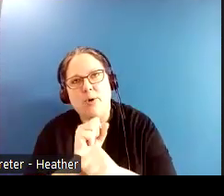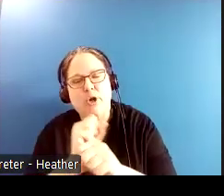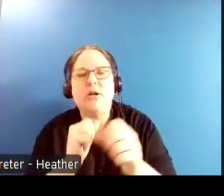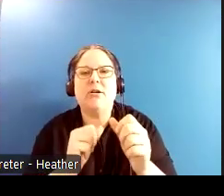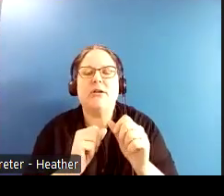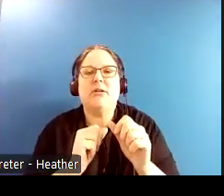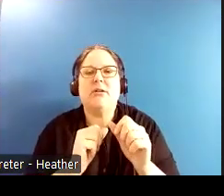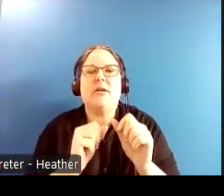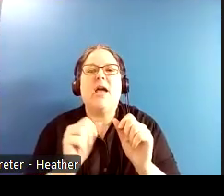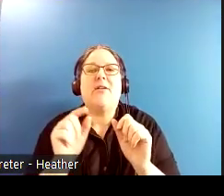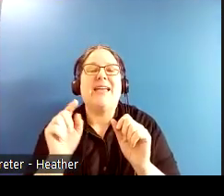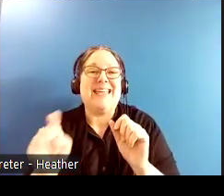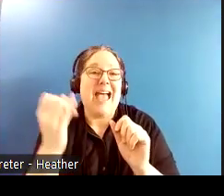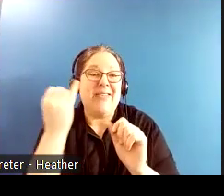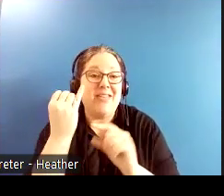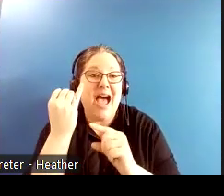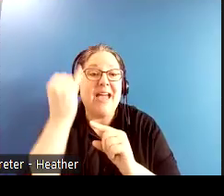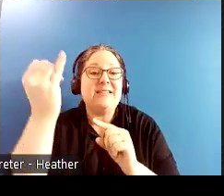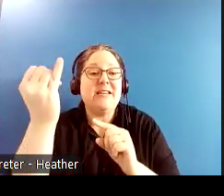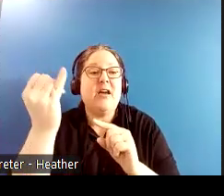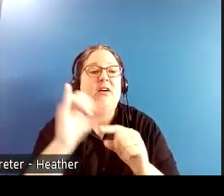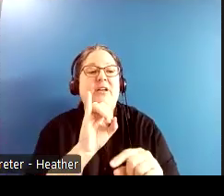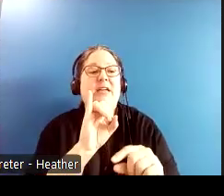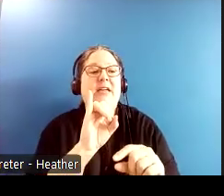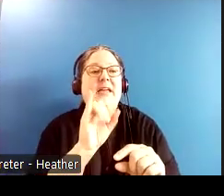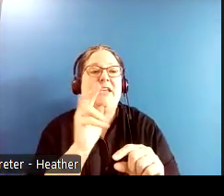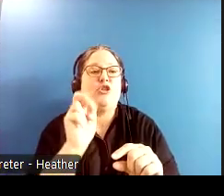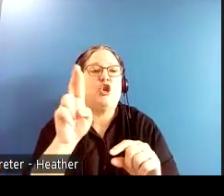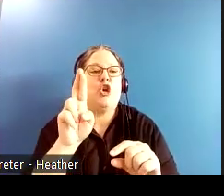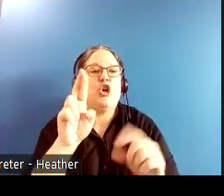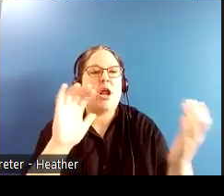uh is the idea of intercomparison. This will be especially important for the development of our